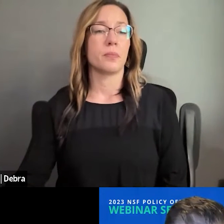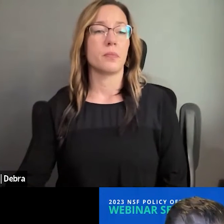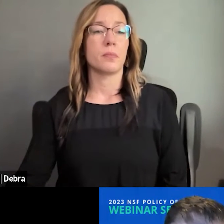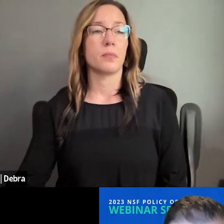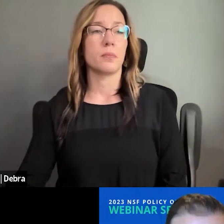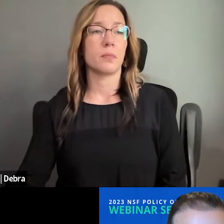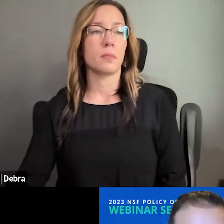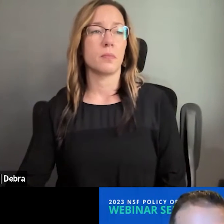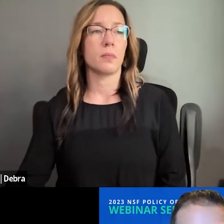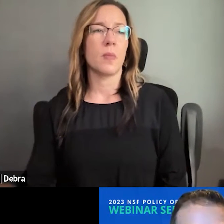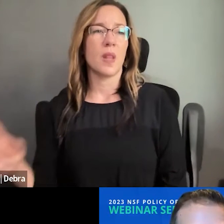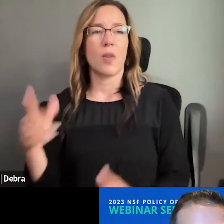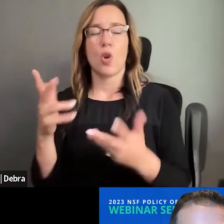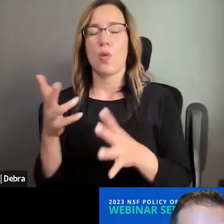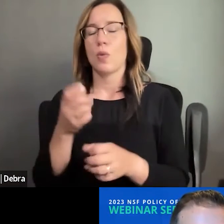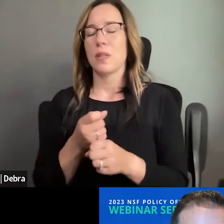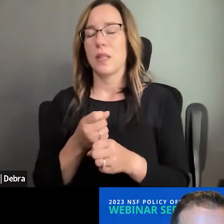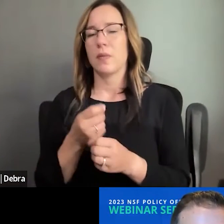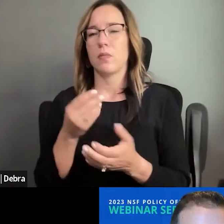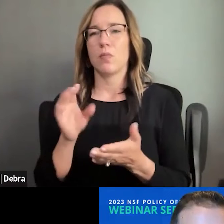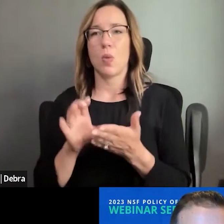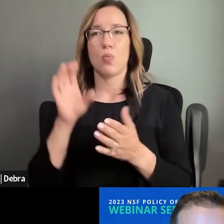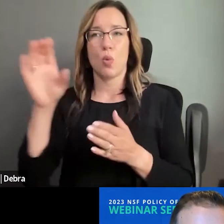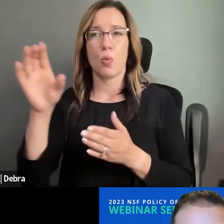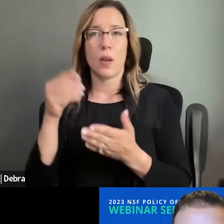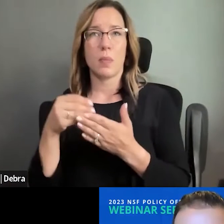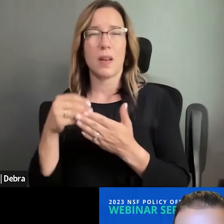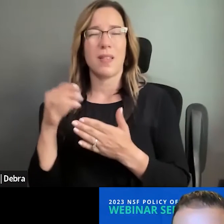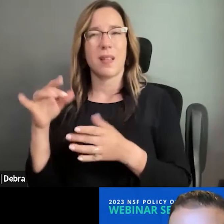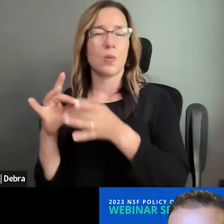That has to do with the FFRDC portion.